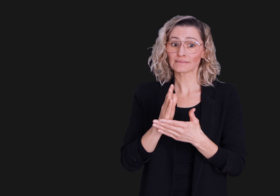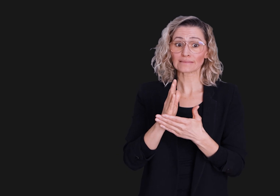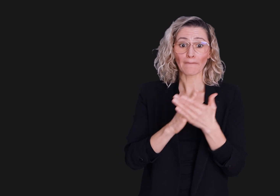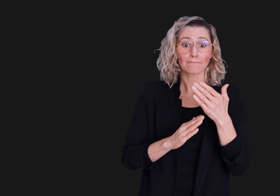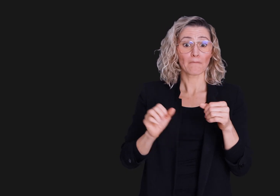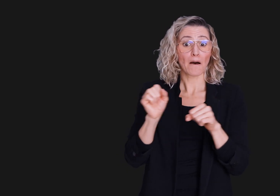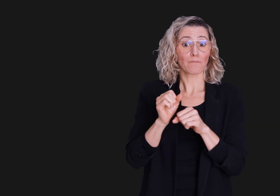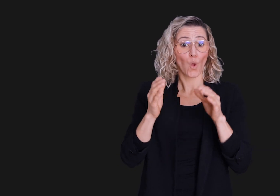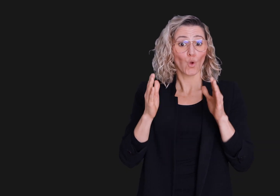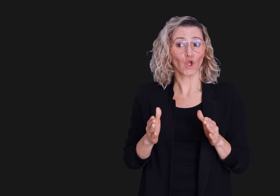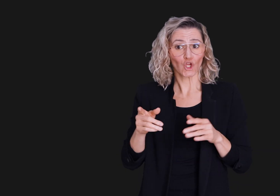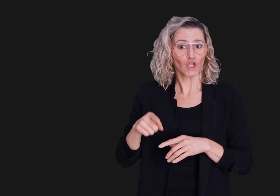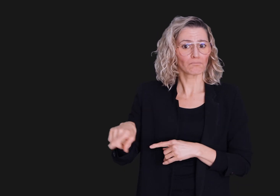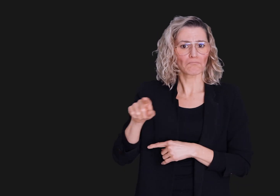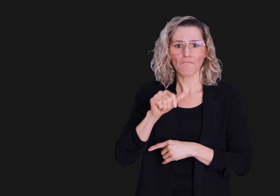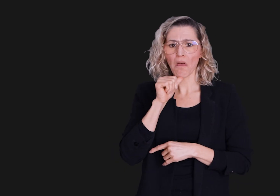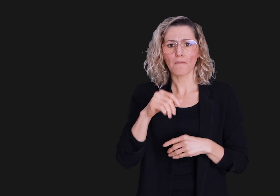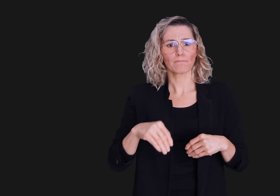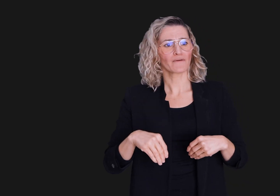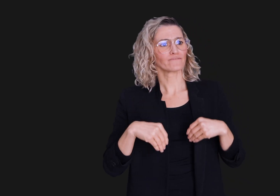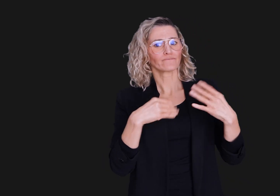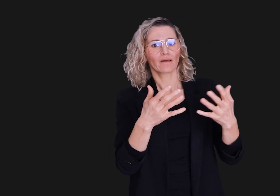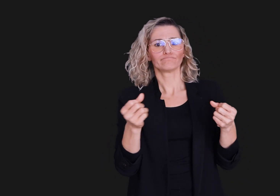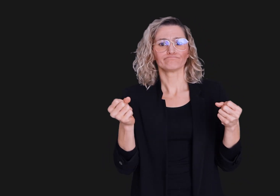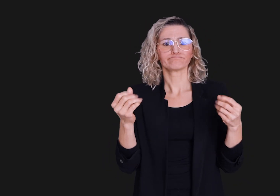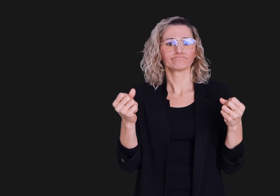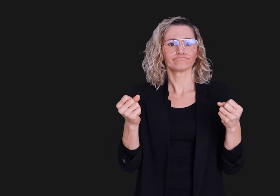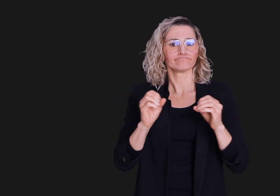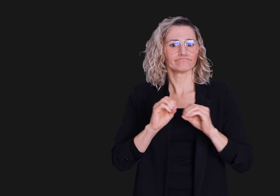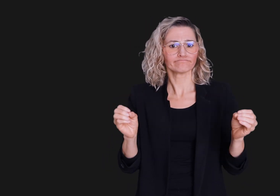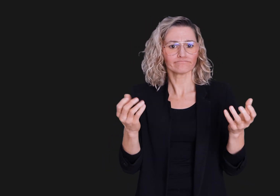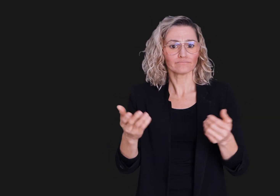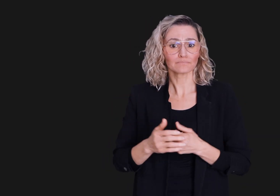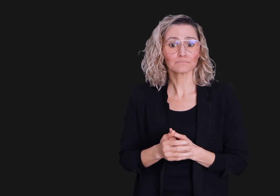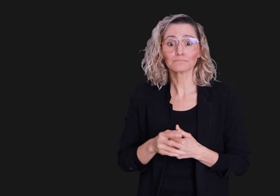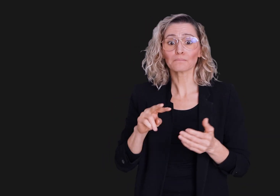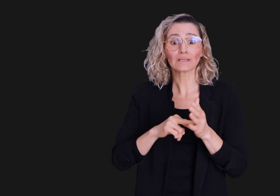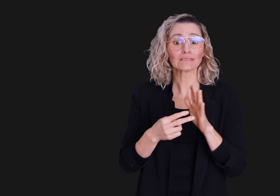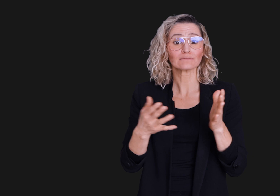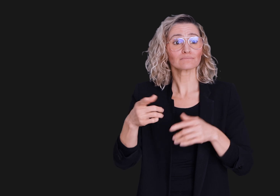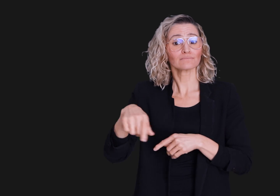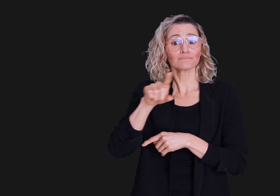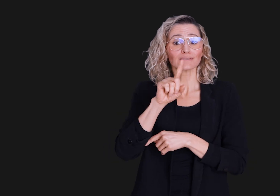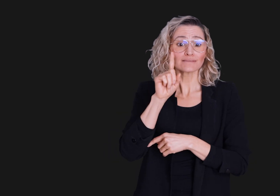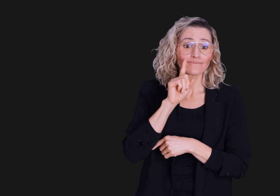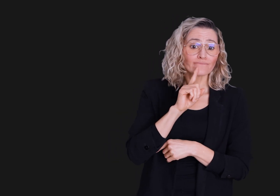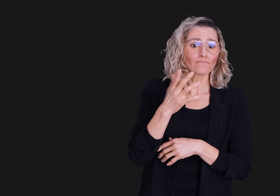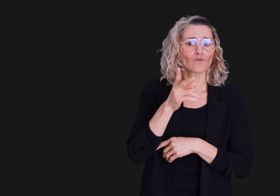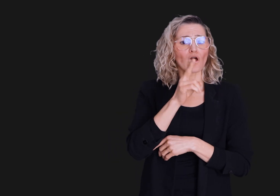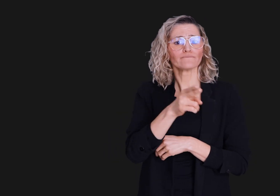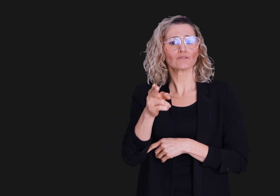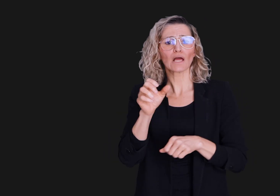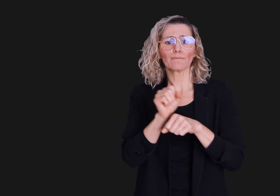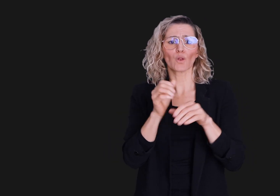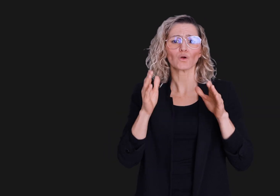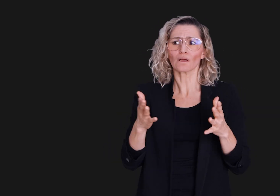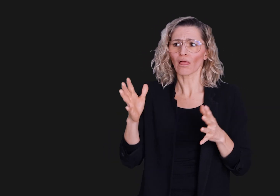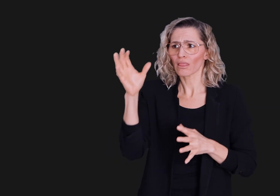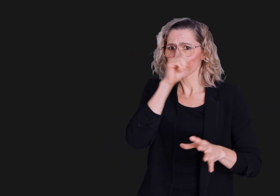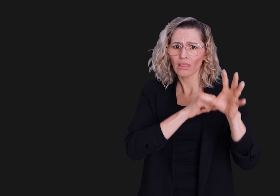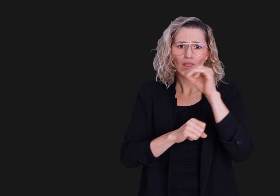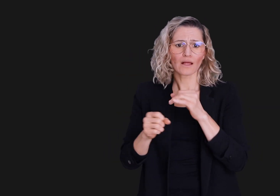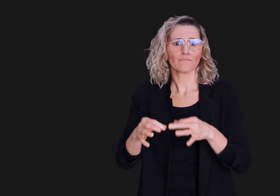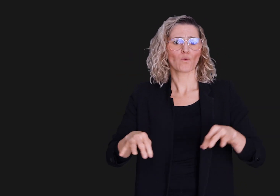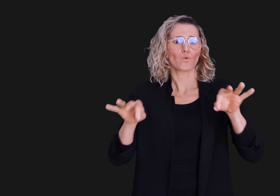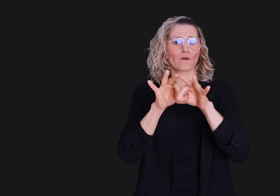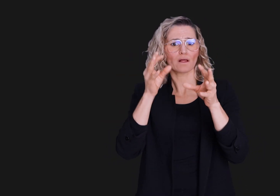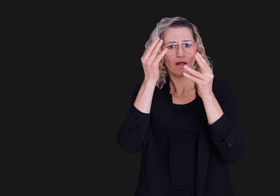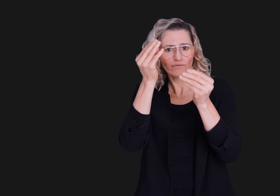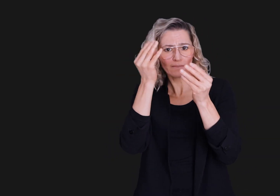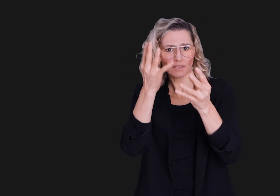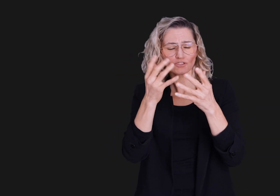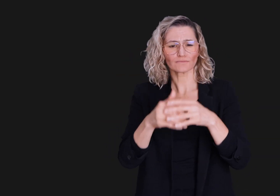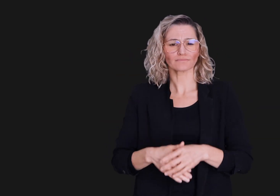• Some employers do not provide Sign language. This means that Deaf and hard-of- hearing employees miss important information